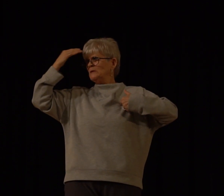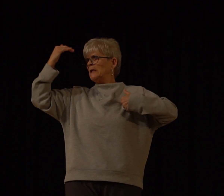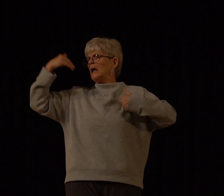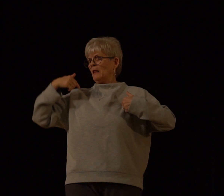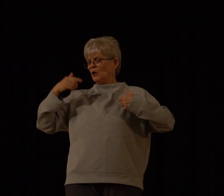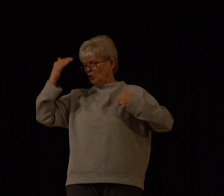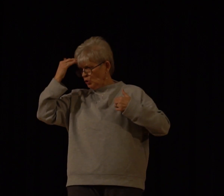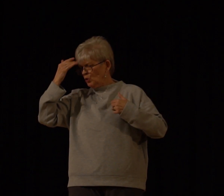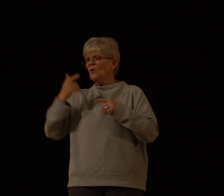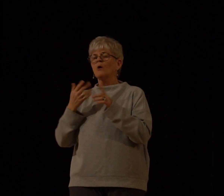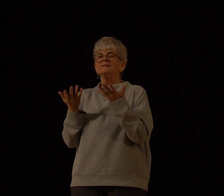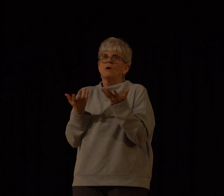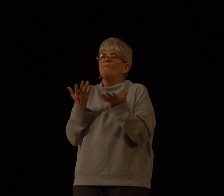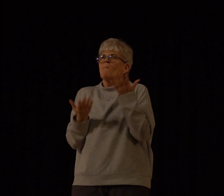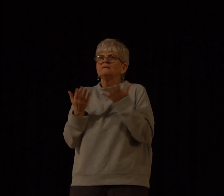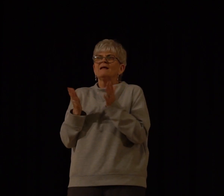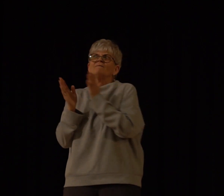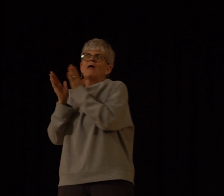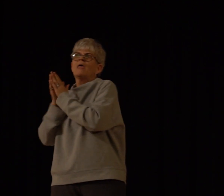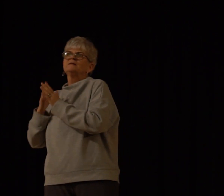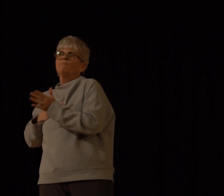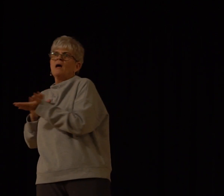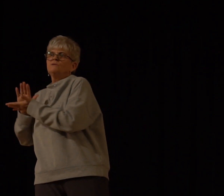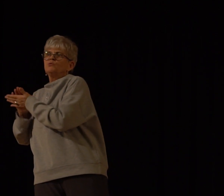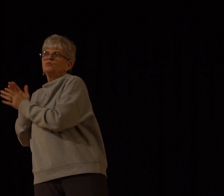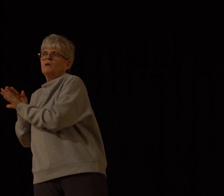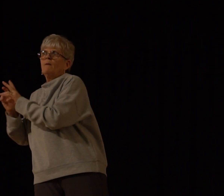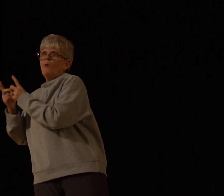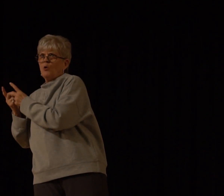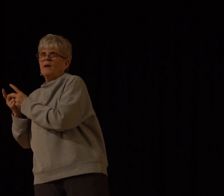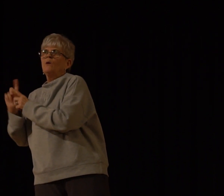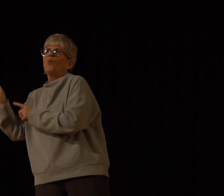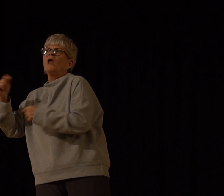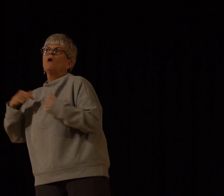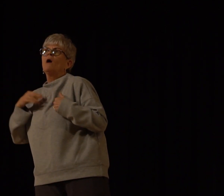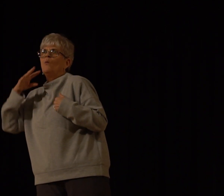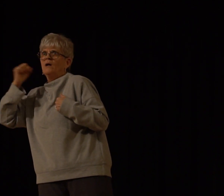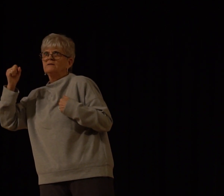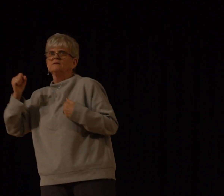insurance on my ring with me as a student at the time that I was there. They asked my